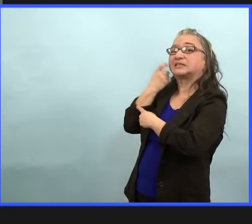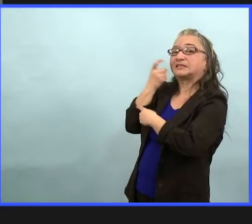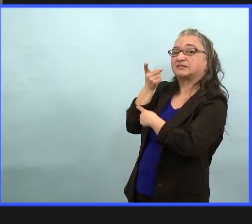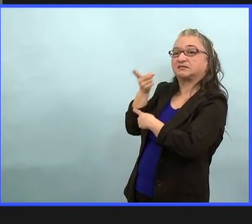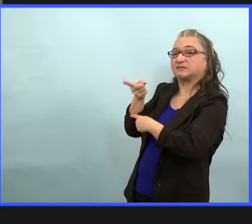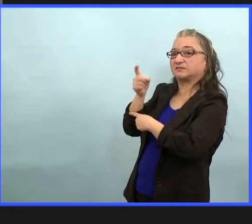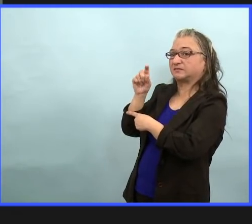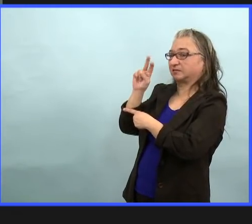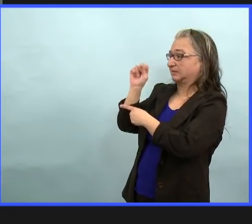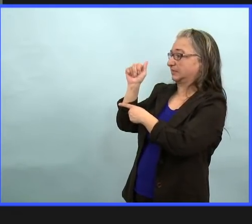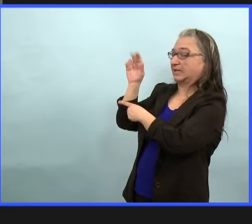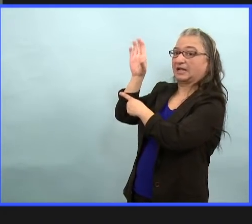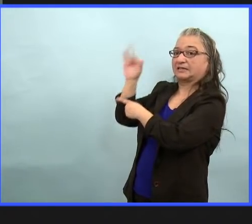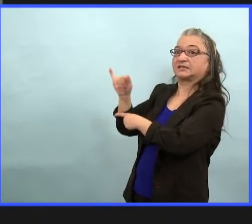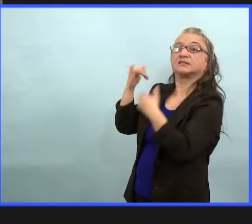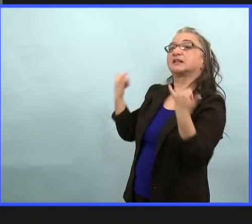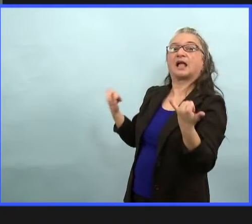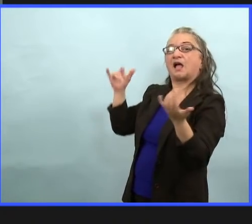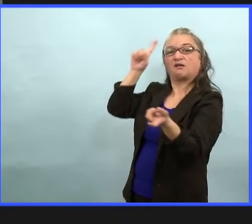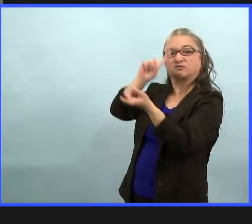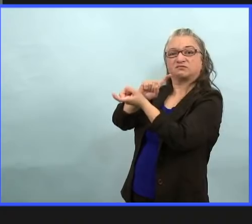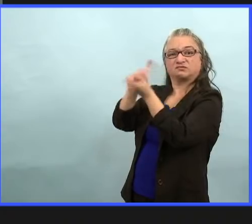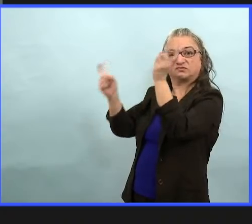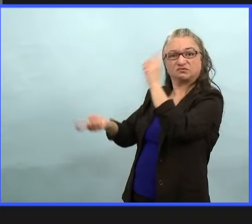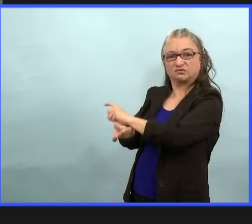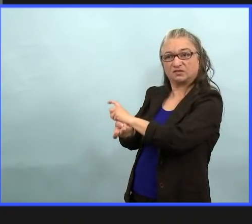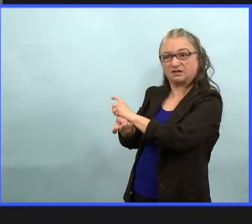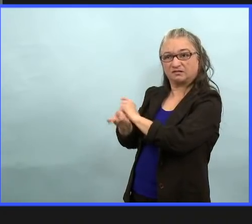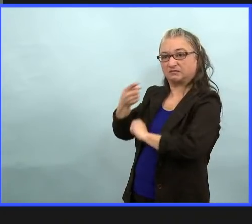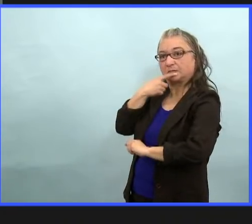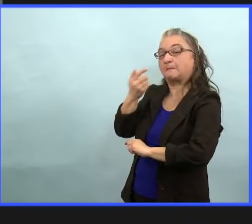their recommendation and are asking people to wait three months again is that correct